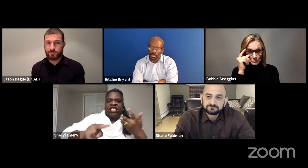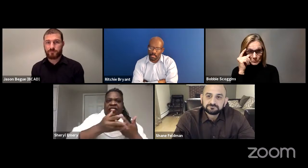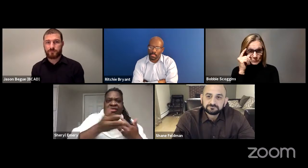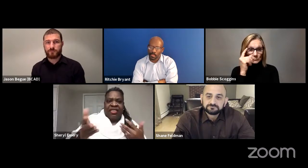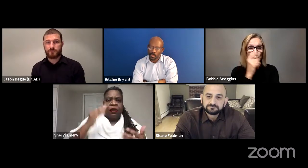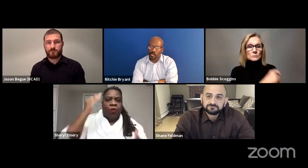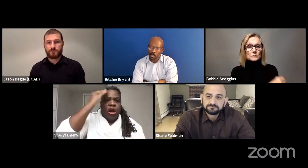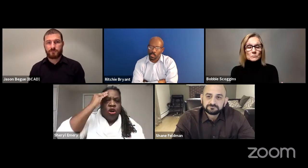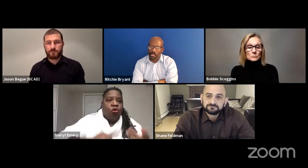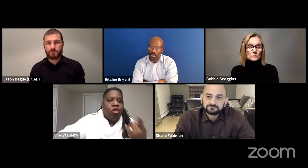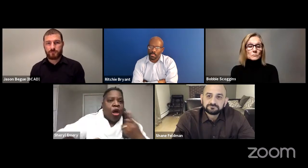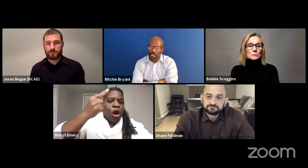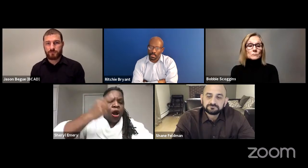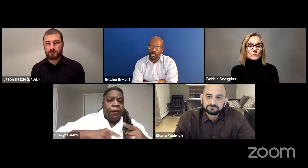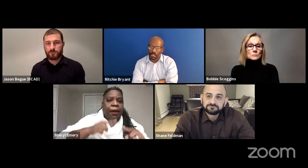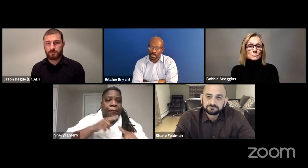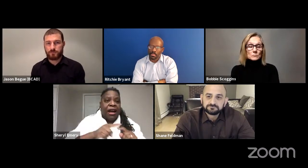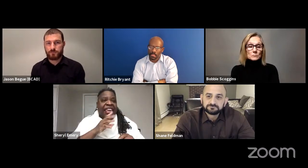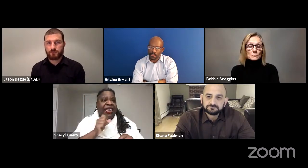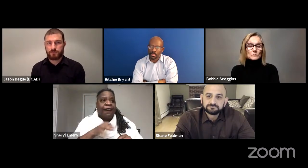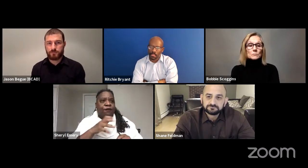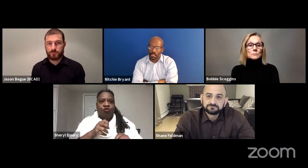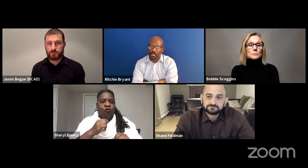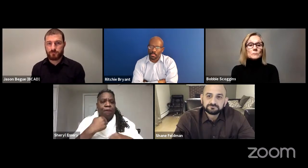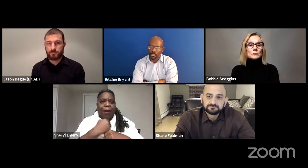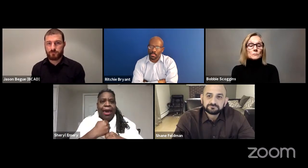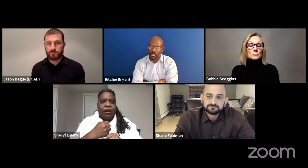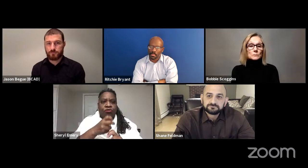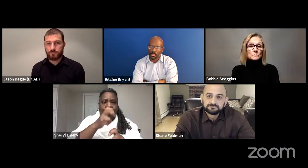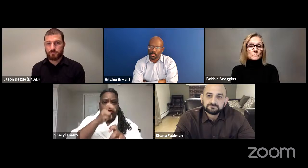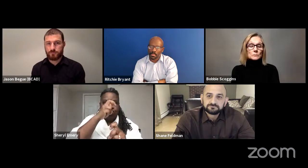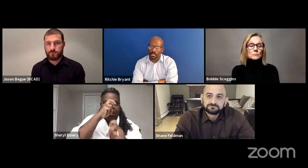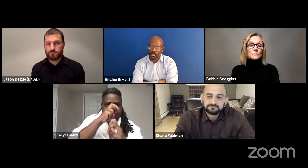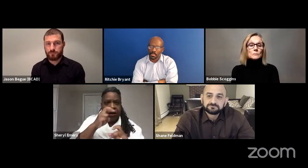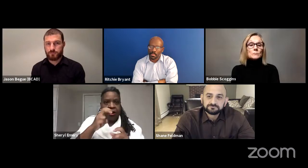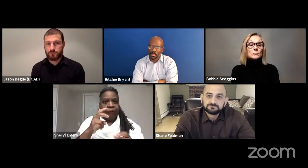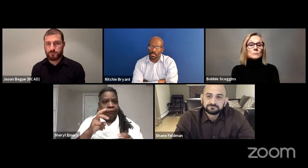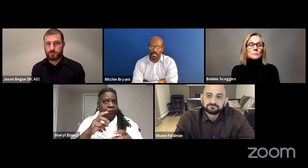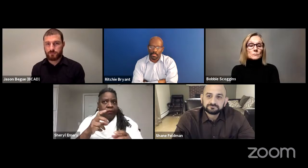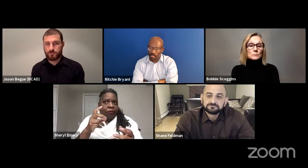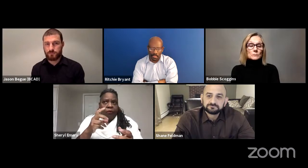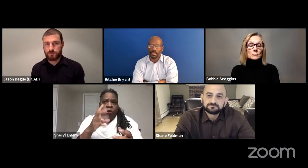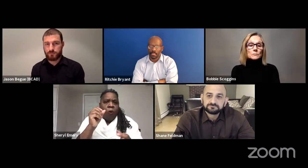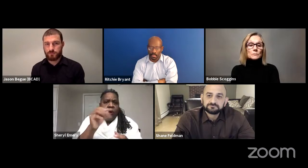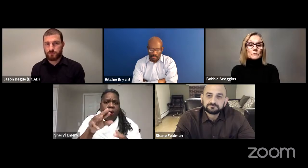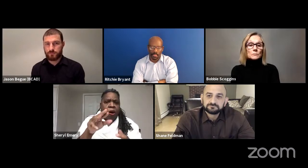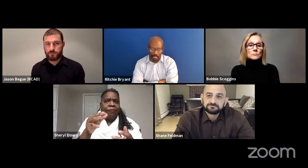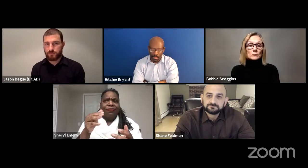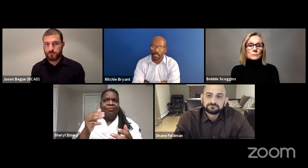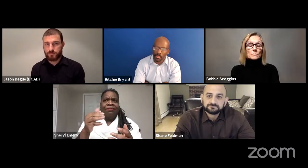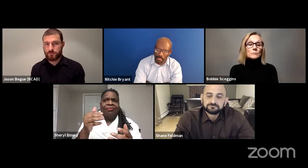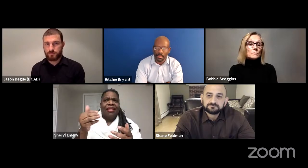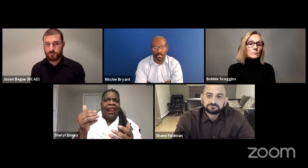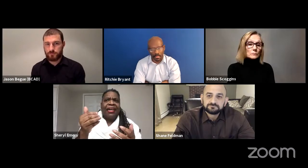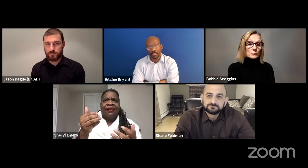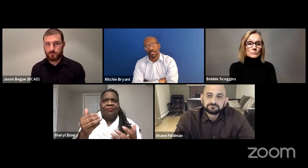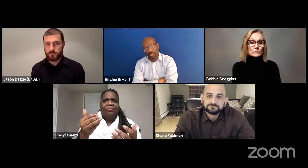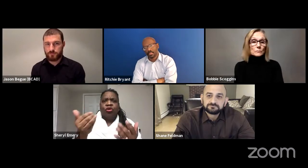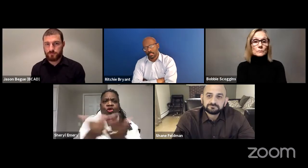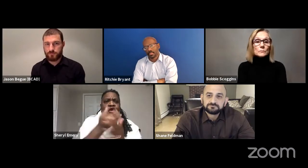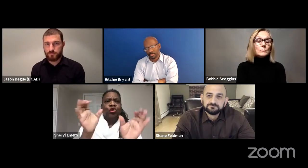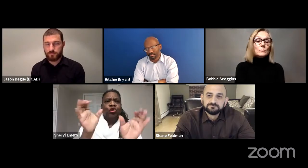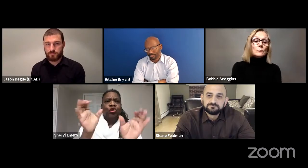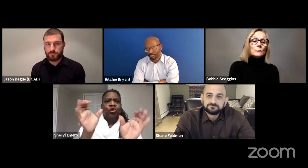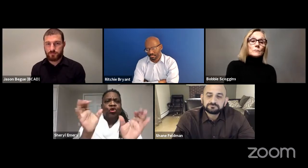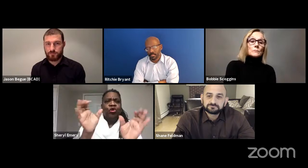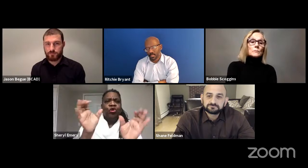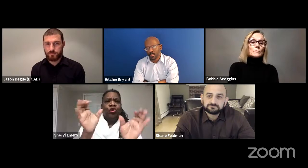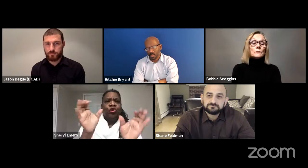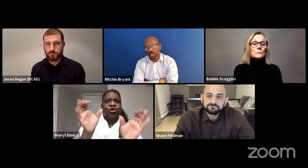video relay. We never predicted these things coming years ago. And if your state legal